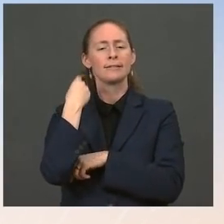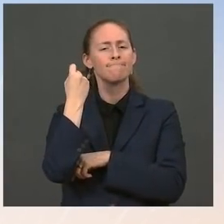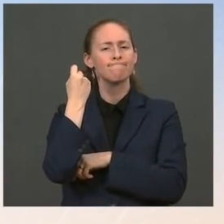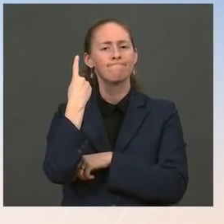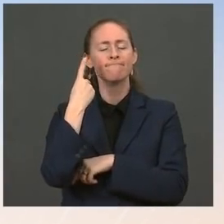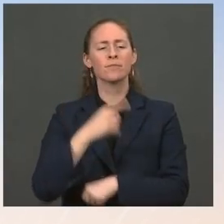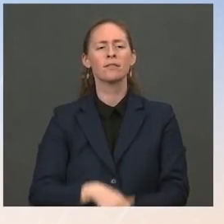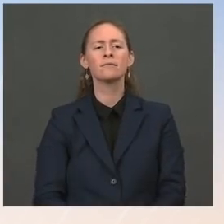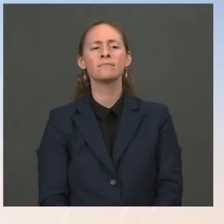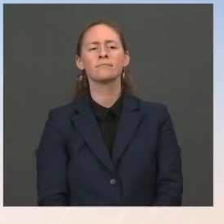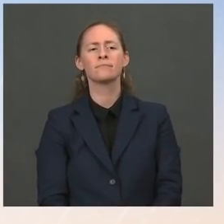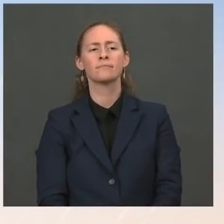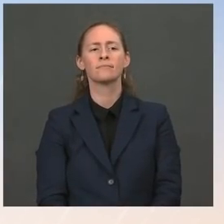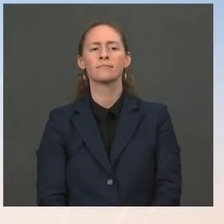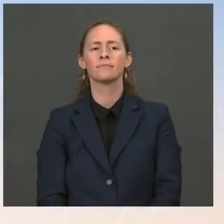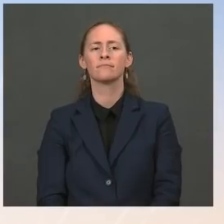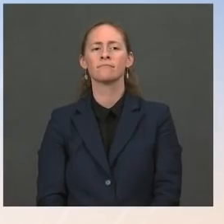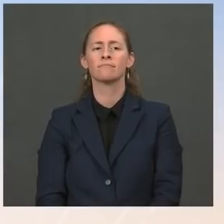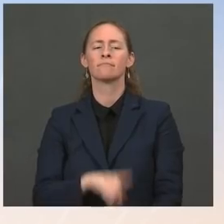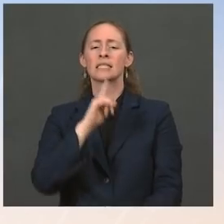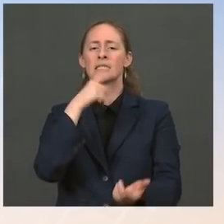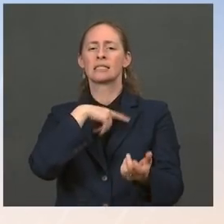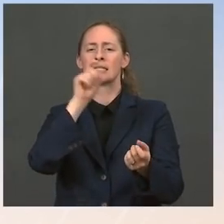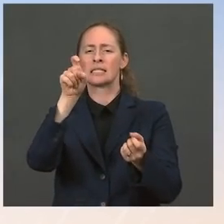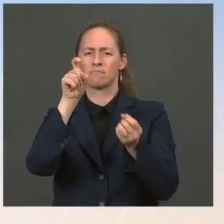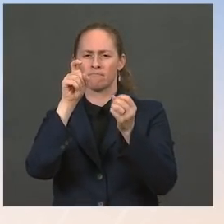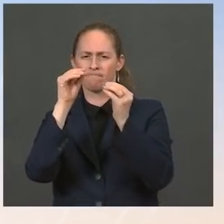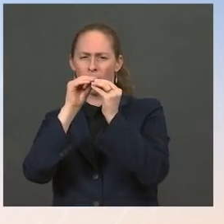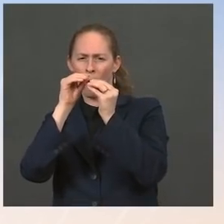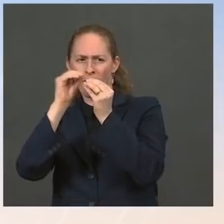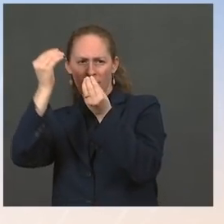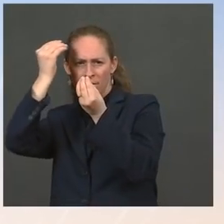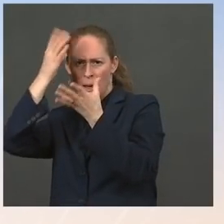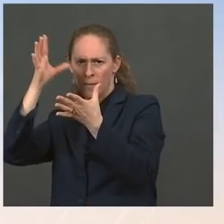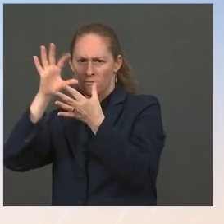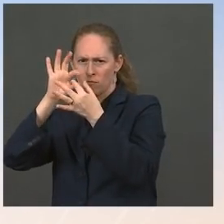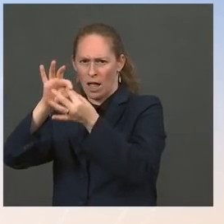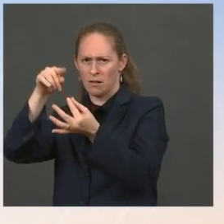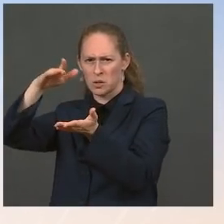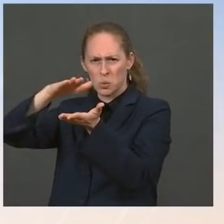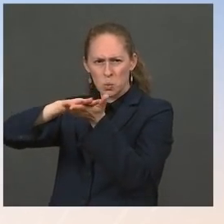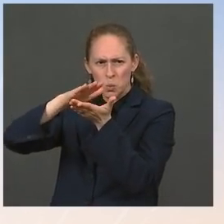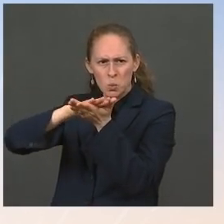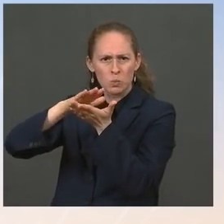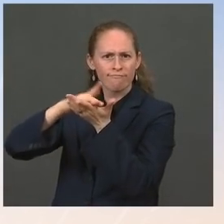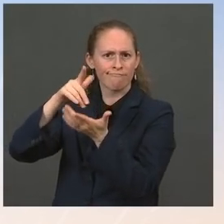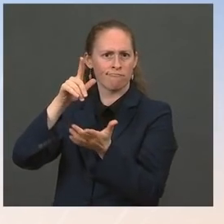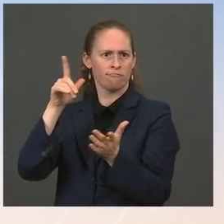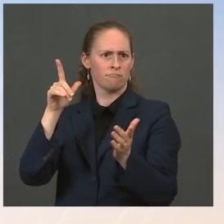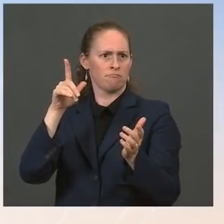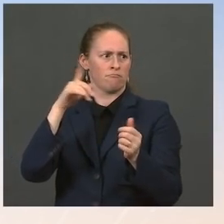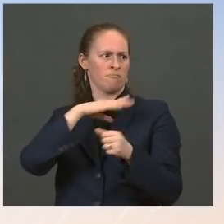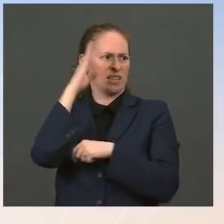You'd have to get me more information about how broadly the school issue you're referencing is. I have not heard that from the Department of Education.